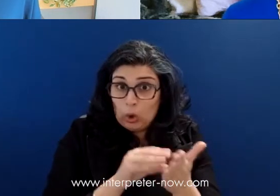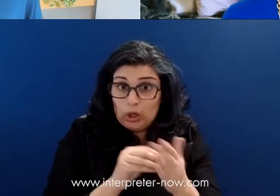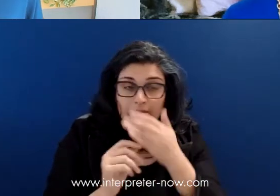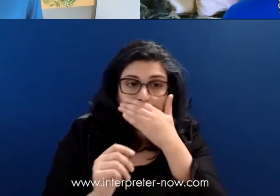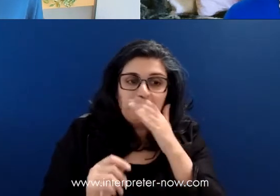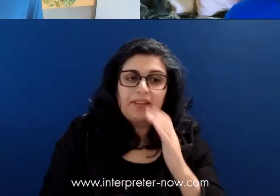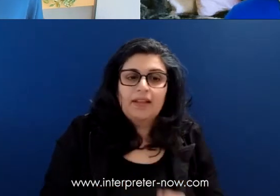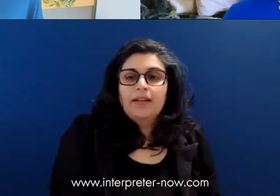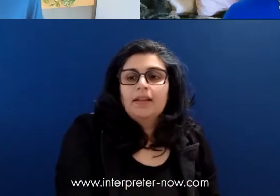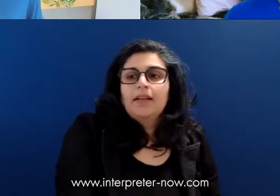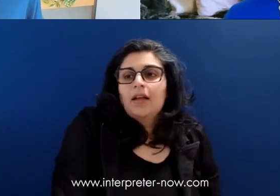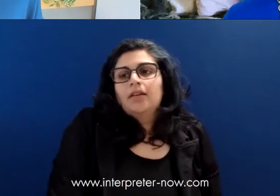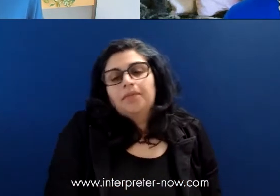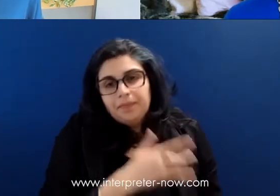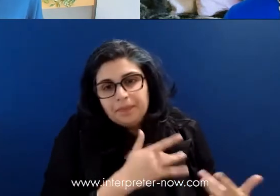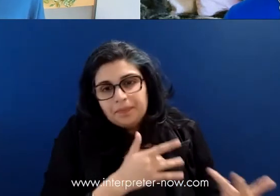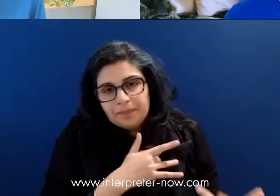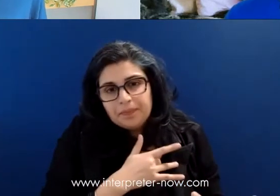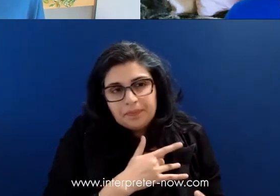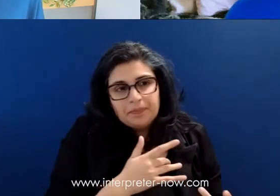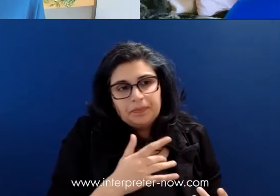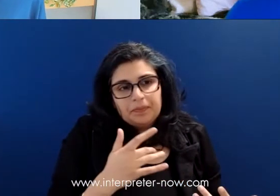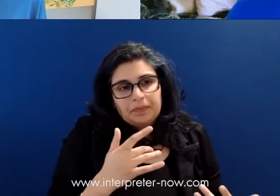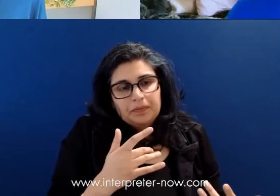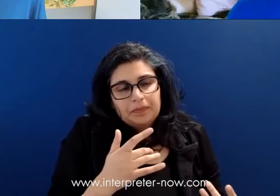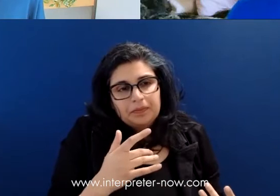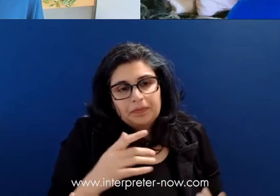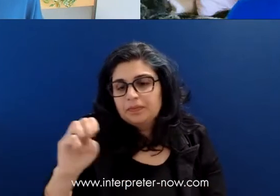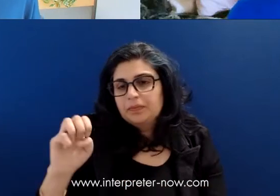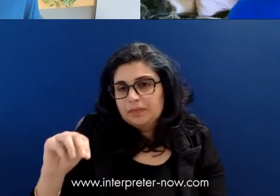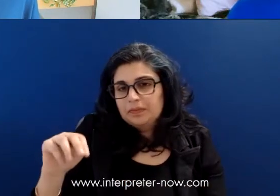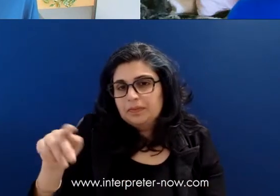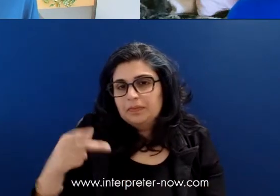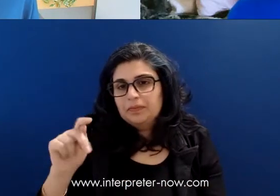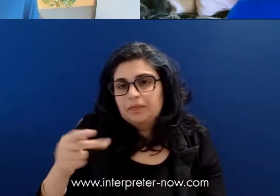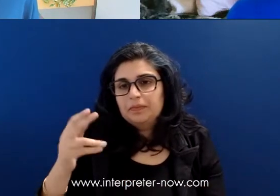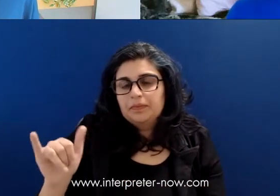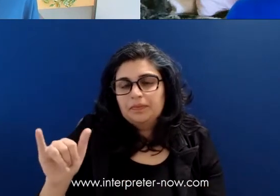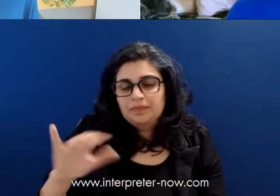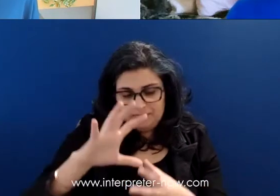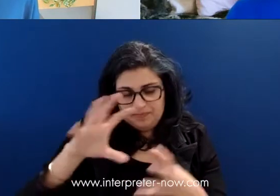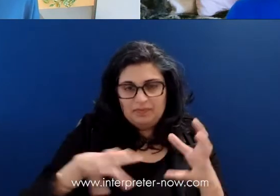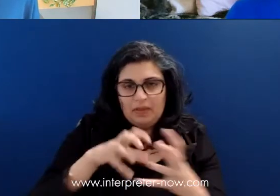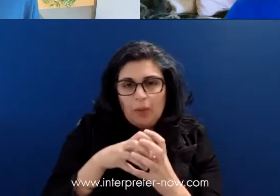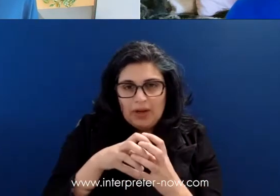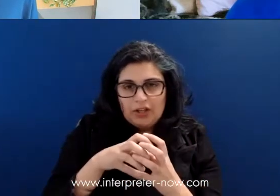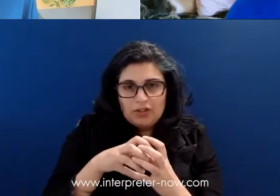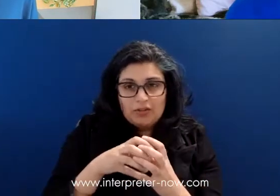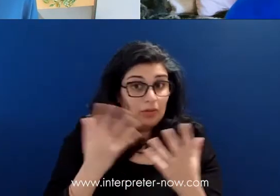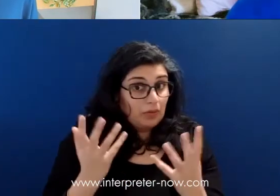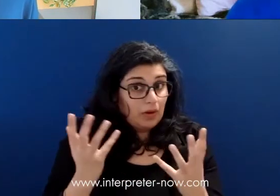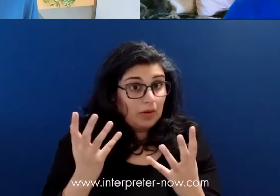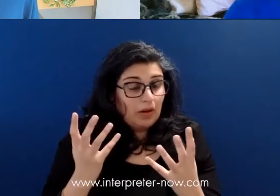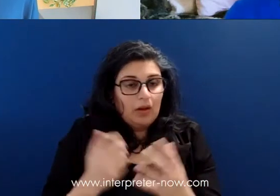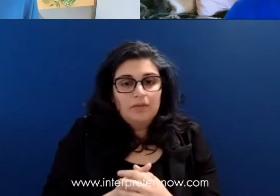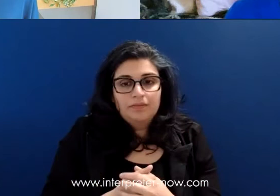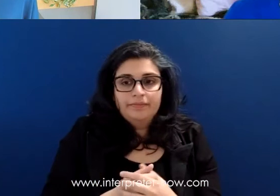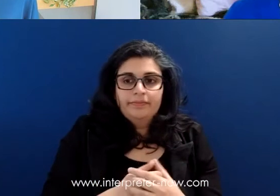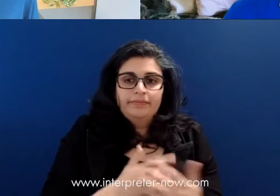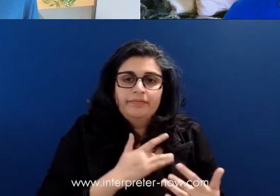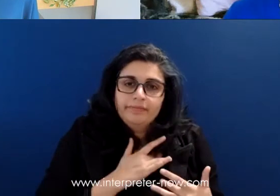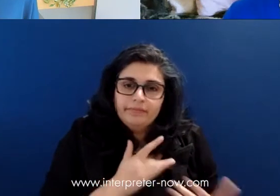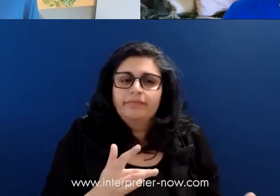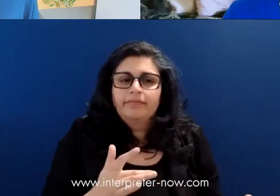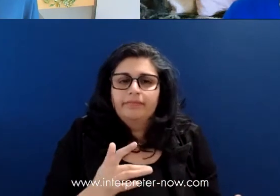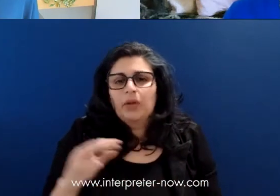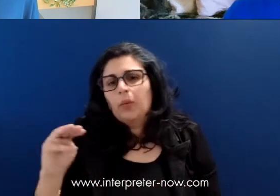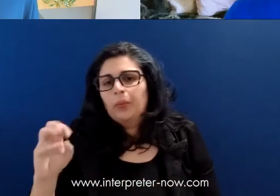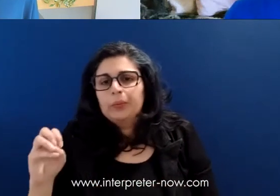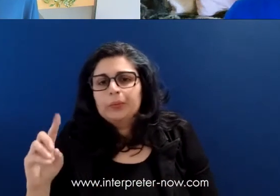So, generally speaking, empathy is a combination of a disposition or a mood, some cognitive